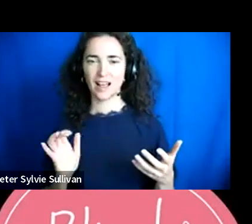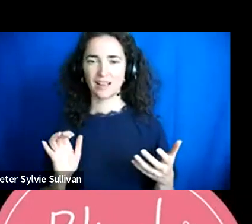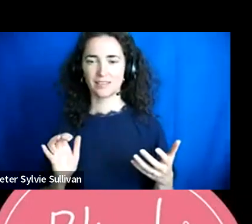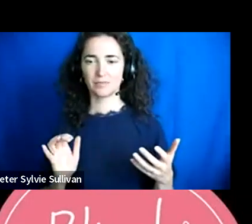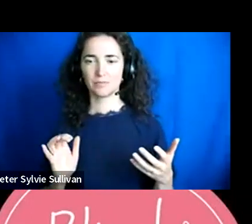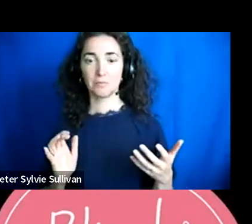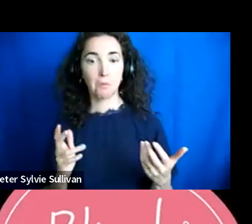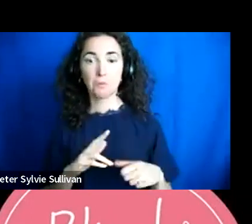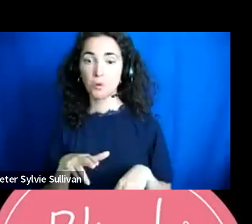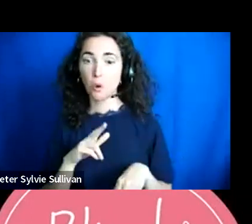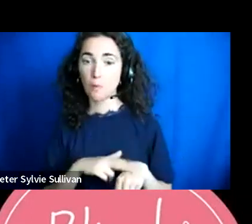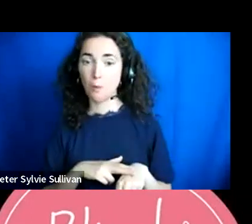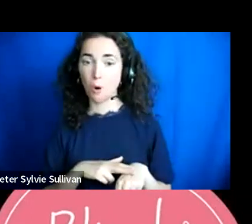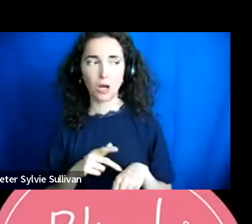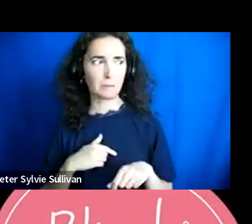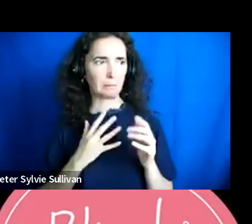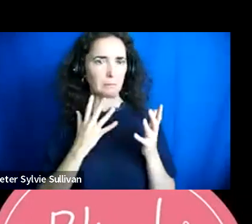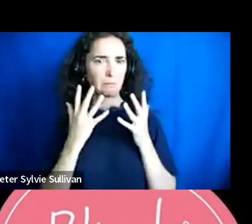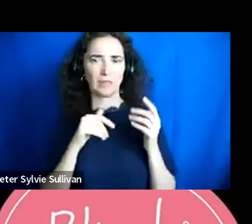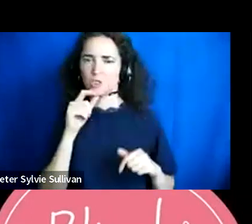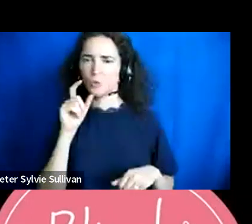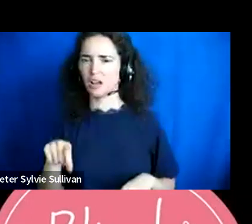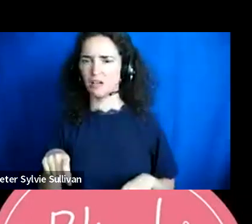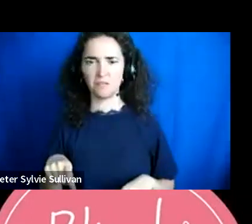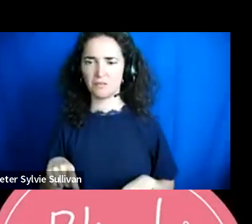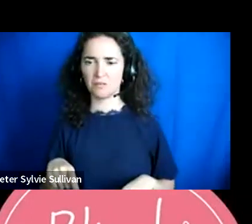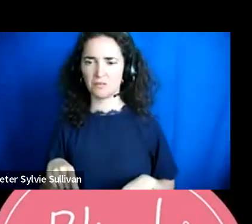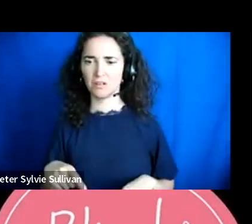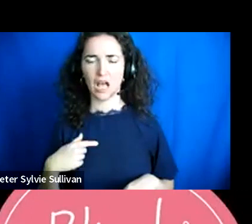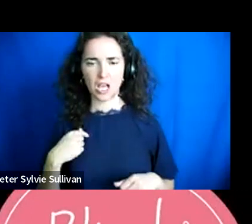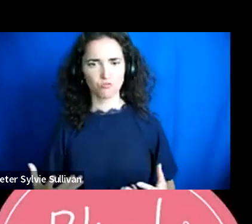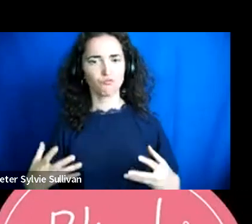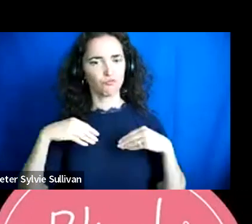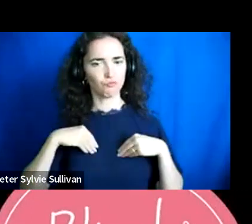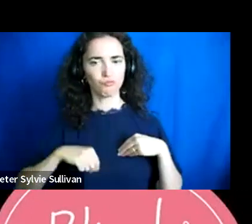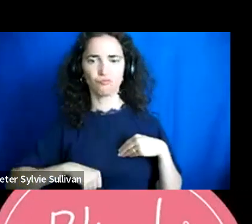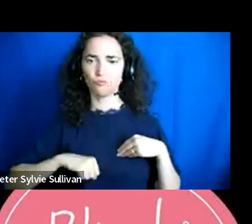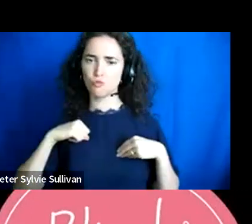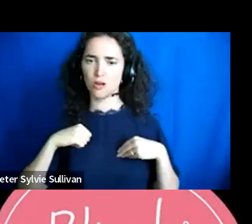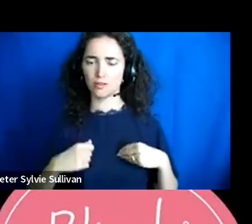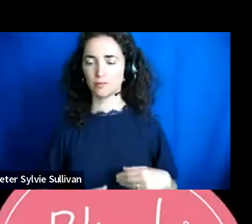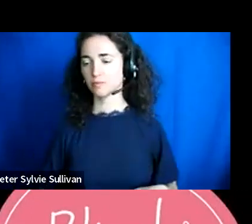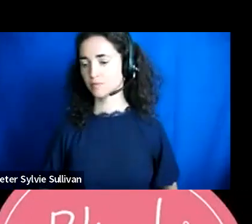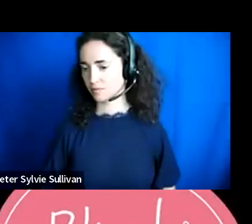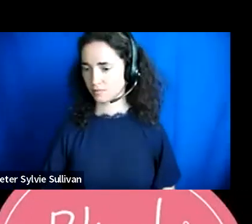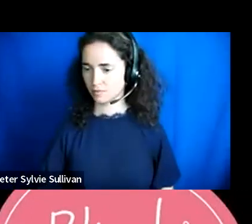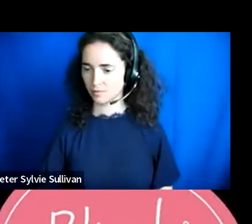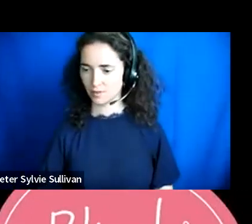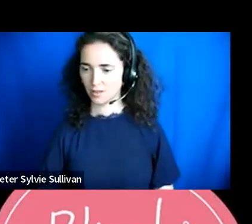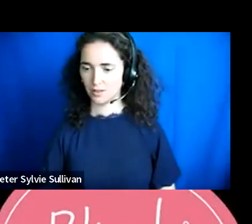natural thing, this isn't something that I should be ashamed of, and it's something I should inbrace and be proud of all Chloe.